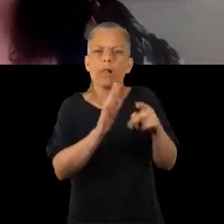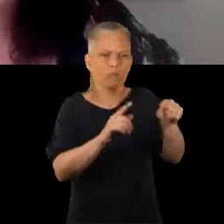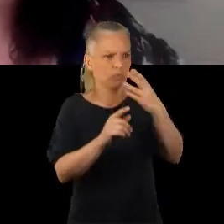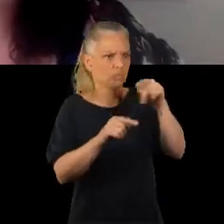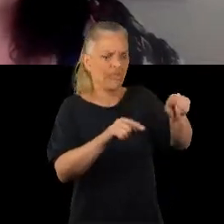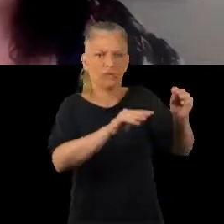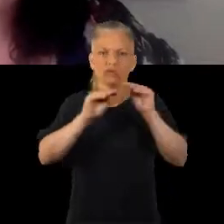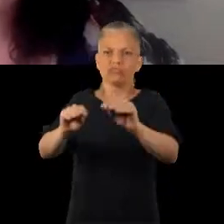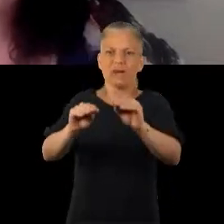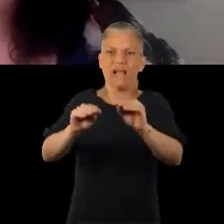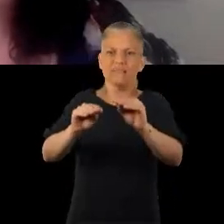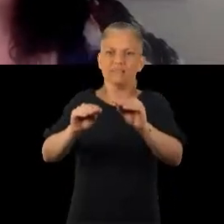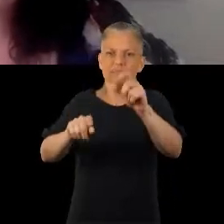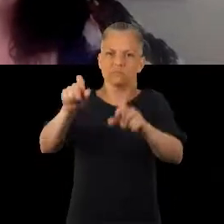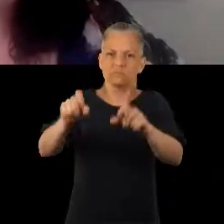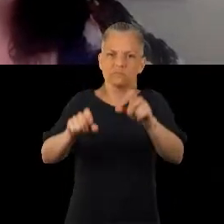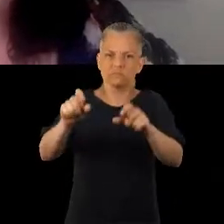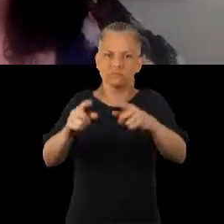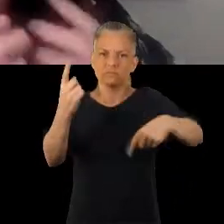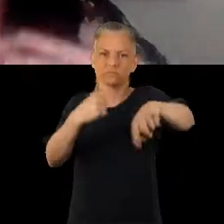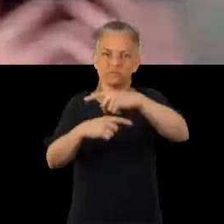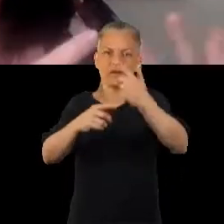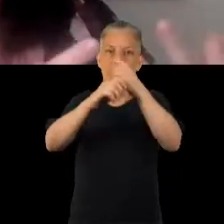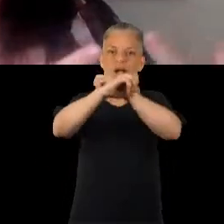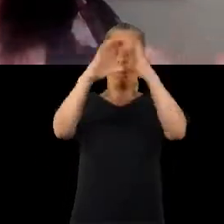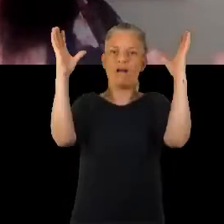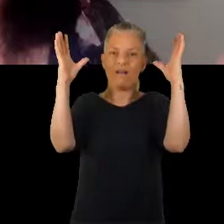need because they’re the best person to tell you. But whatever you’re bringing around peer support,